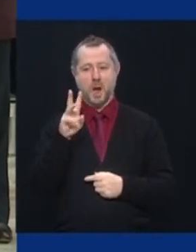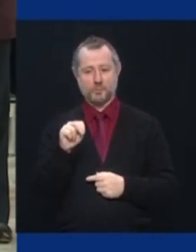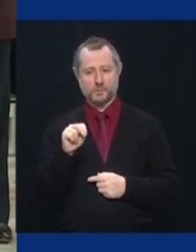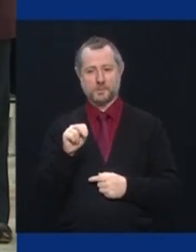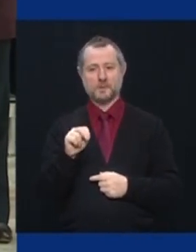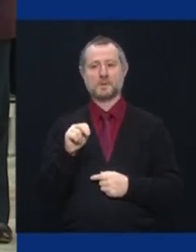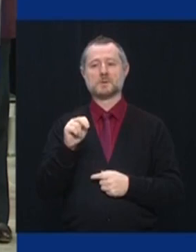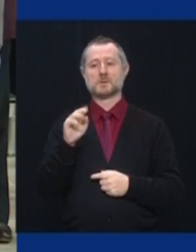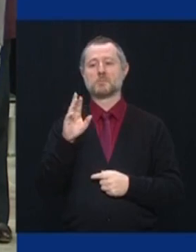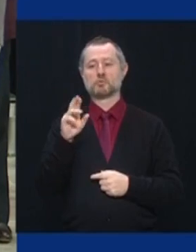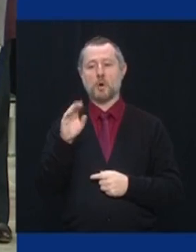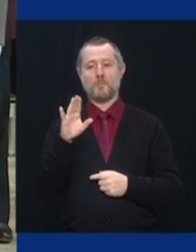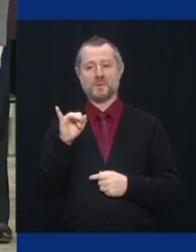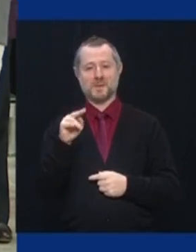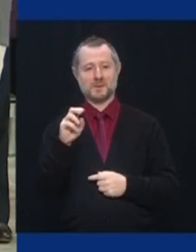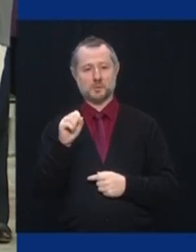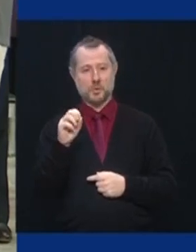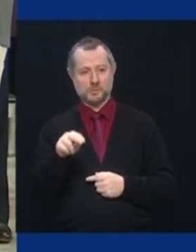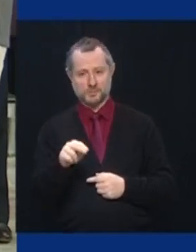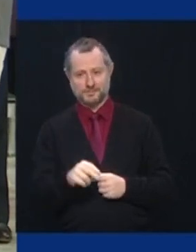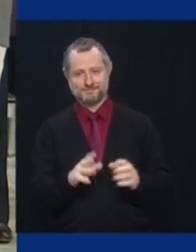I WOULD LIKE TO ACKNOWLEDGE SOME